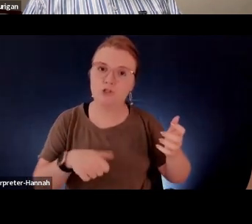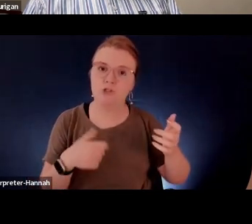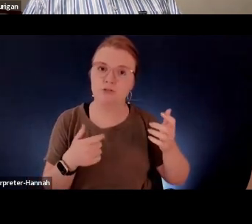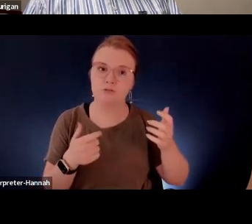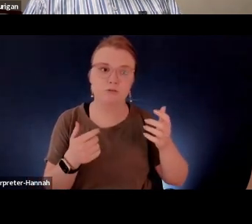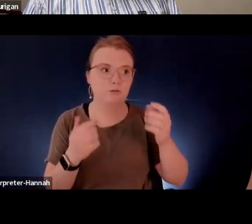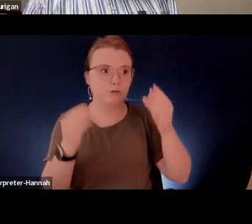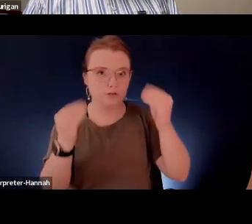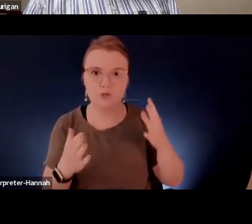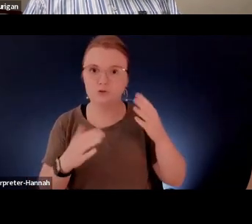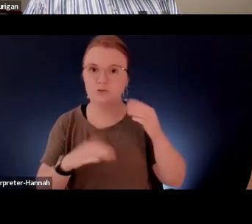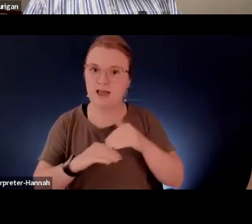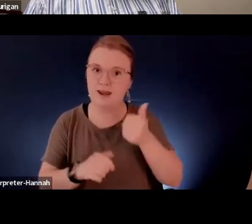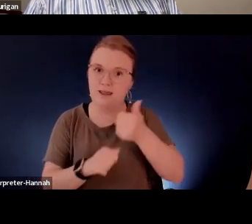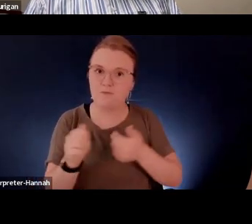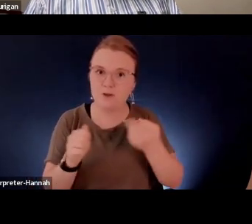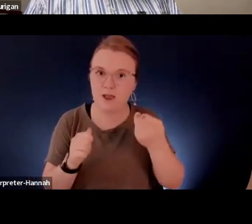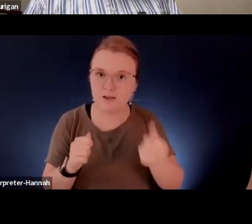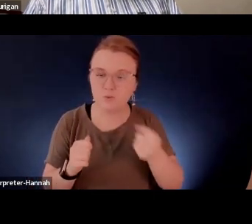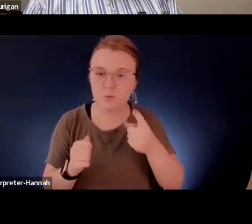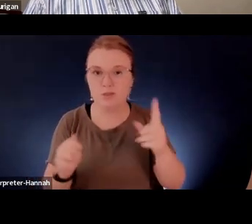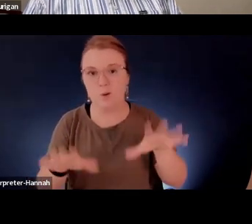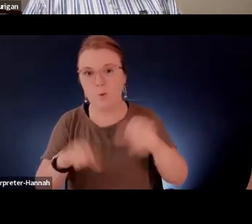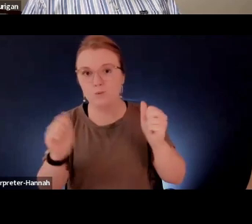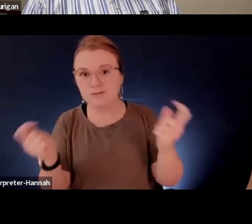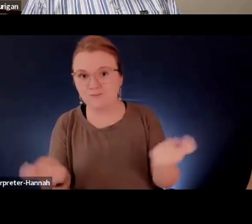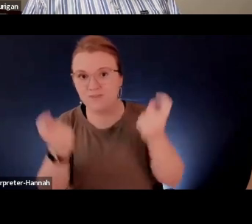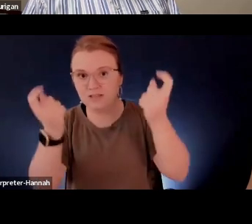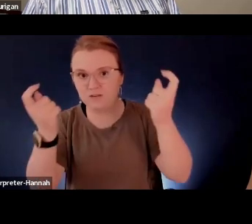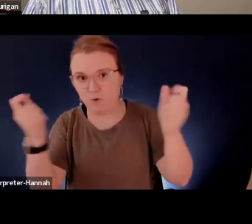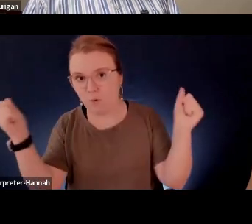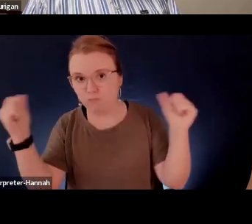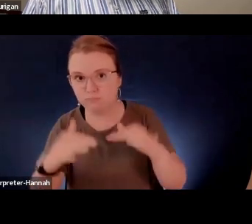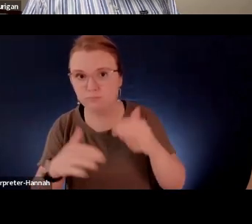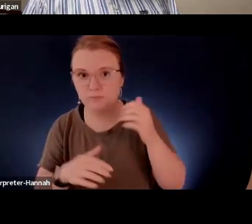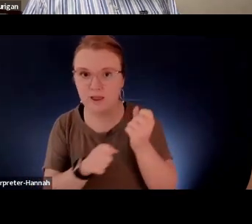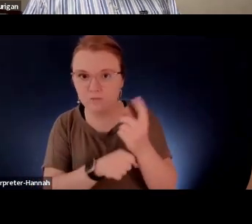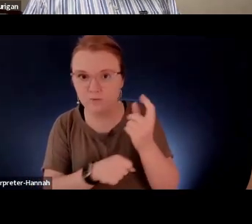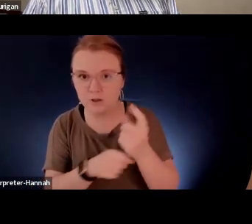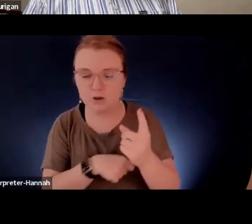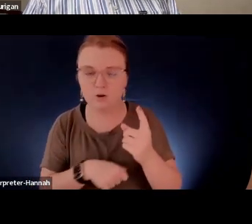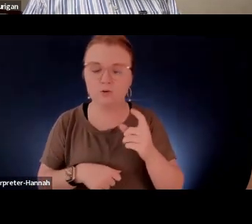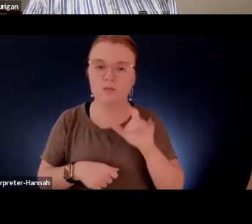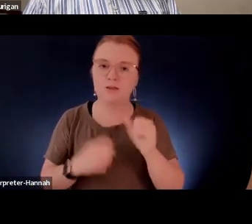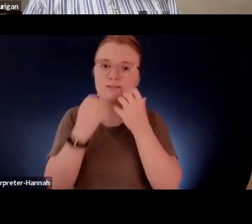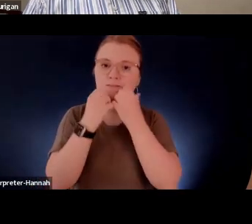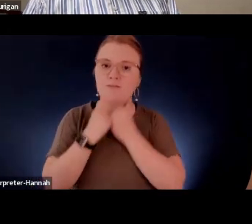They have a big mariachi festival every year. It's a valued part of the music program